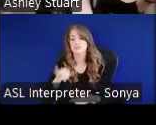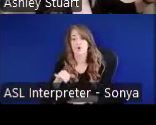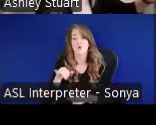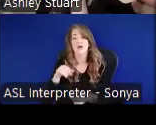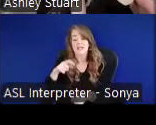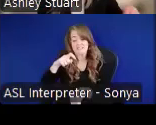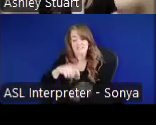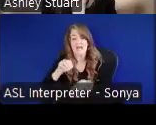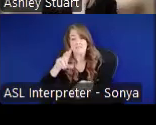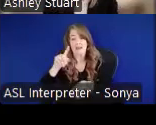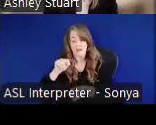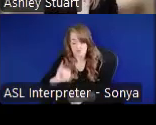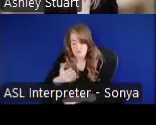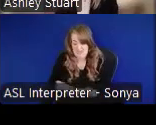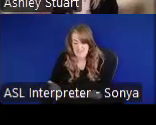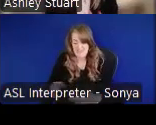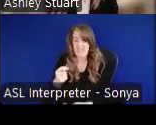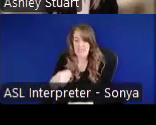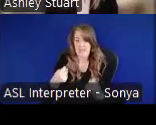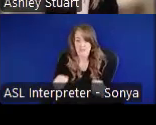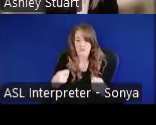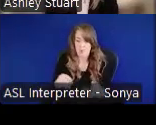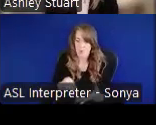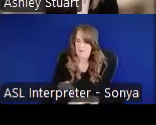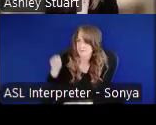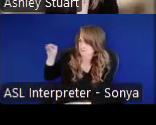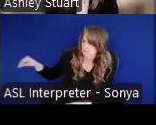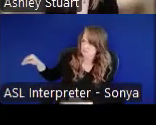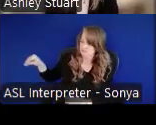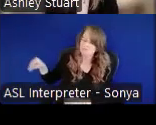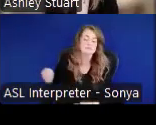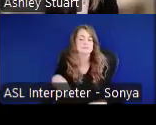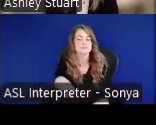the object. We also want to make sure that that's being balanced